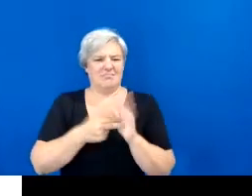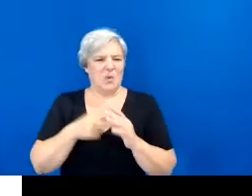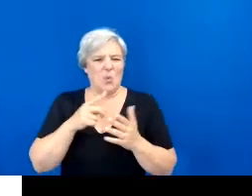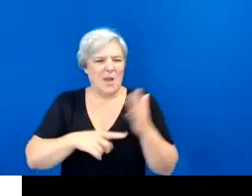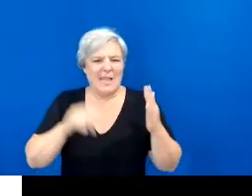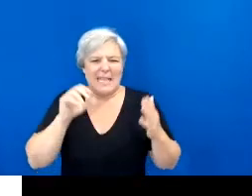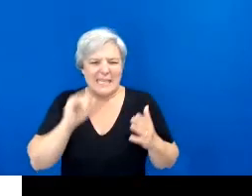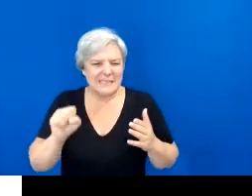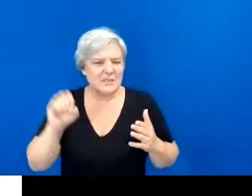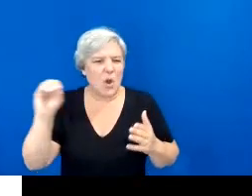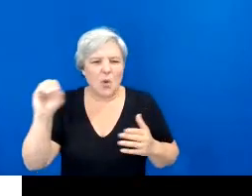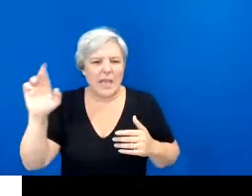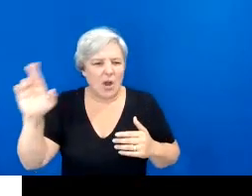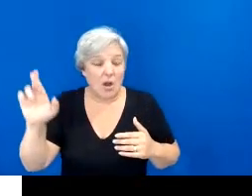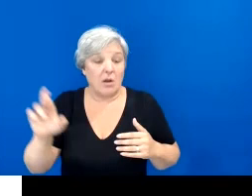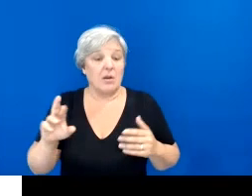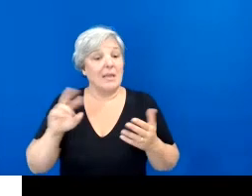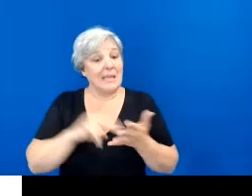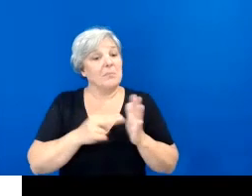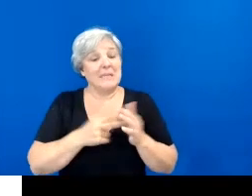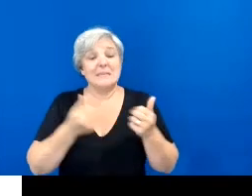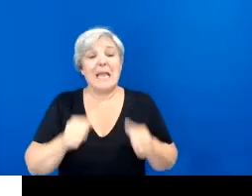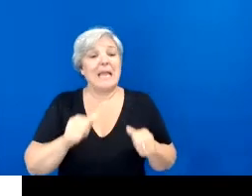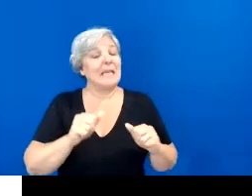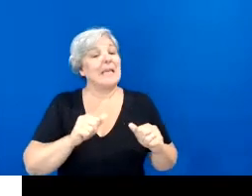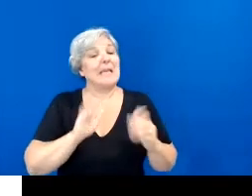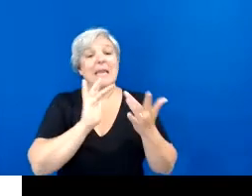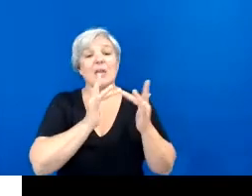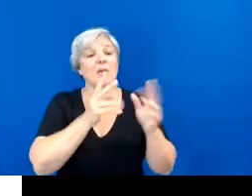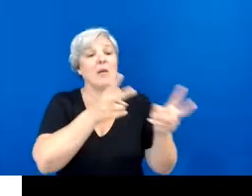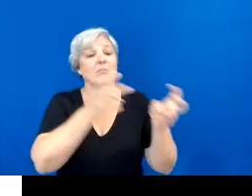Those are sources that have what is called an open license on them.